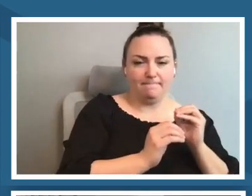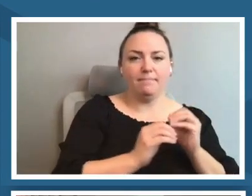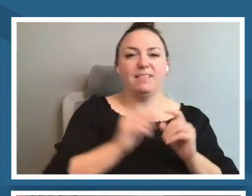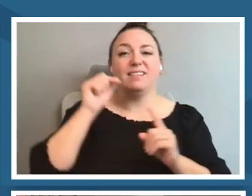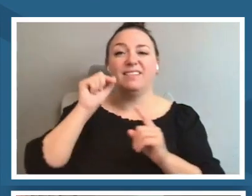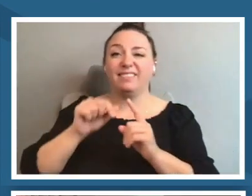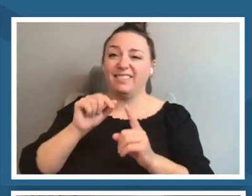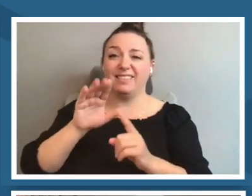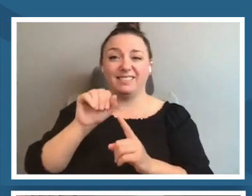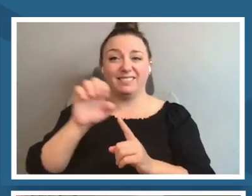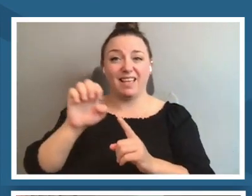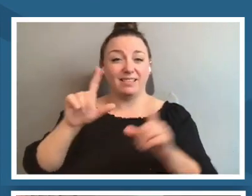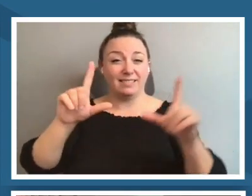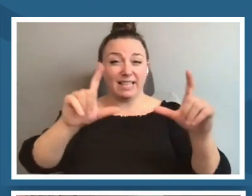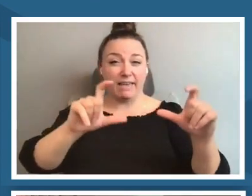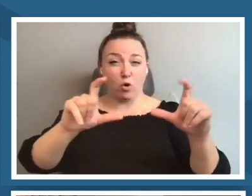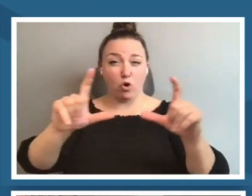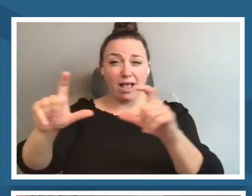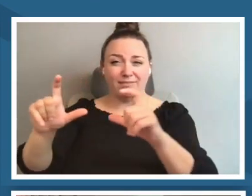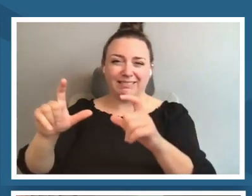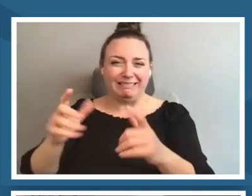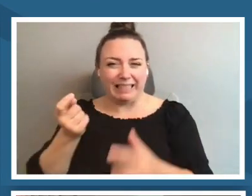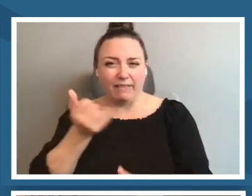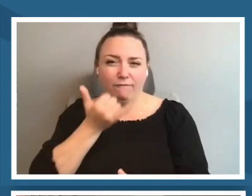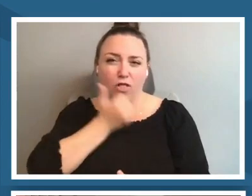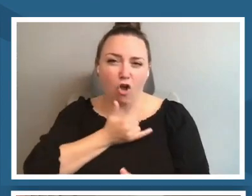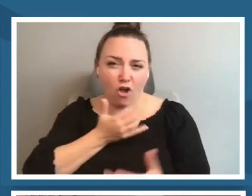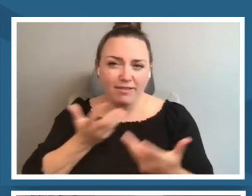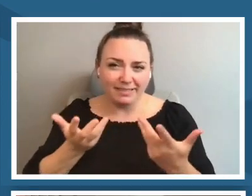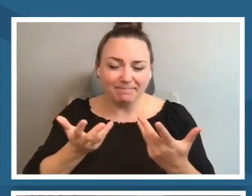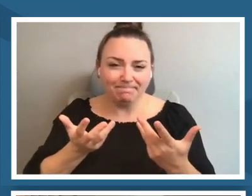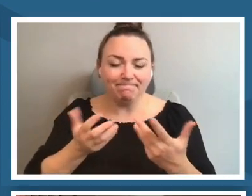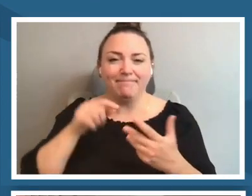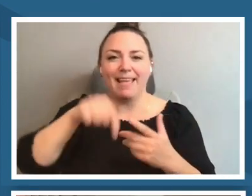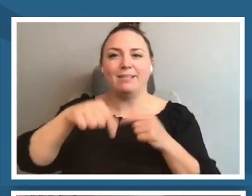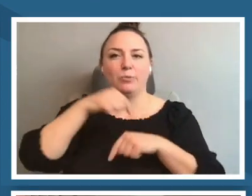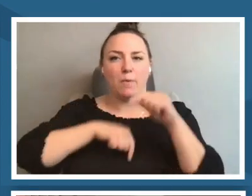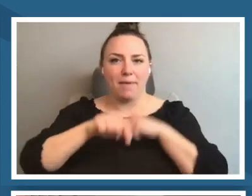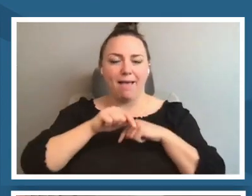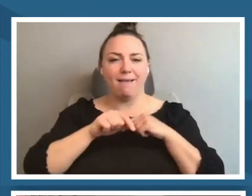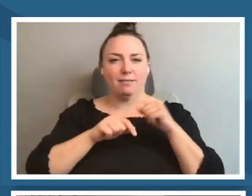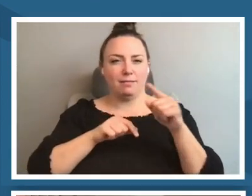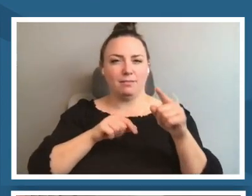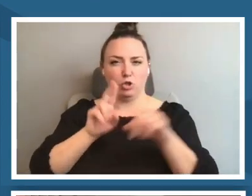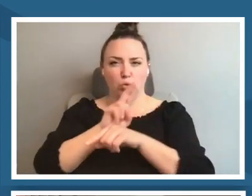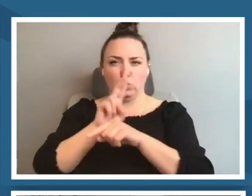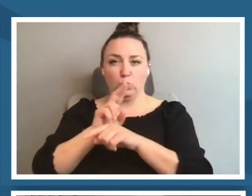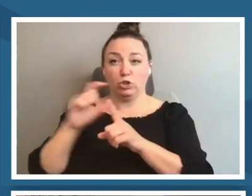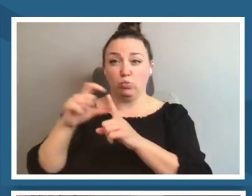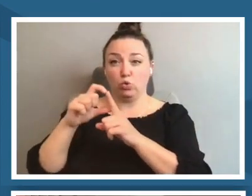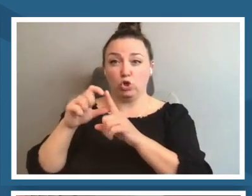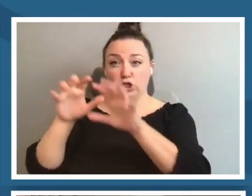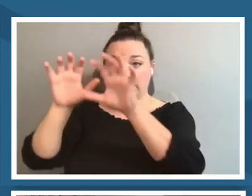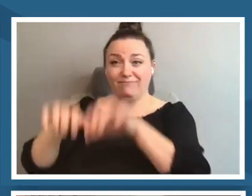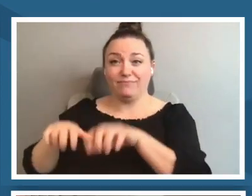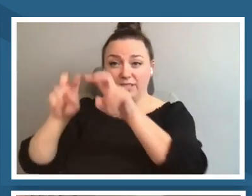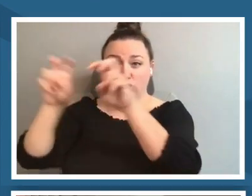was slightly flawed and we had to kind of go back and sync transcripts with